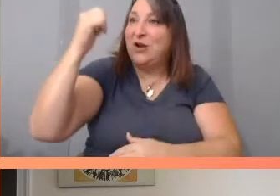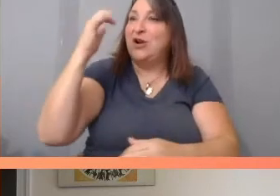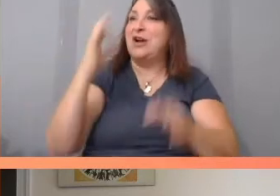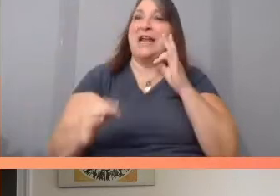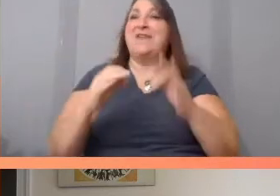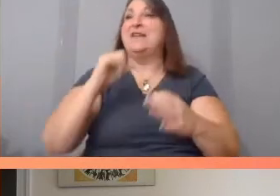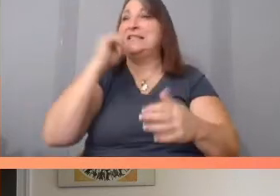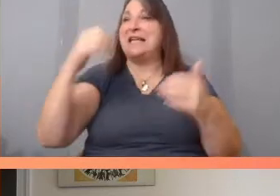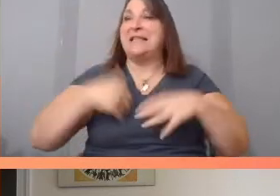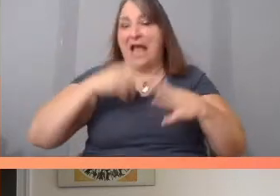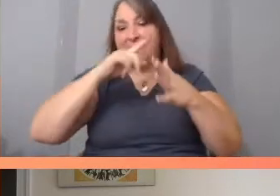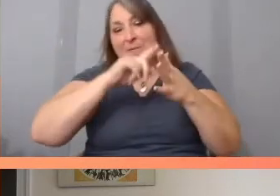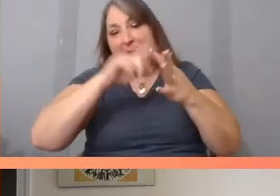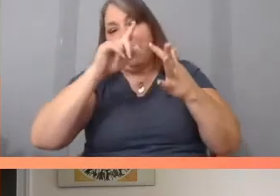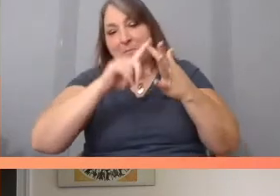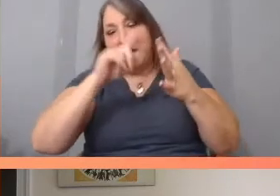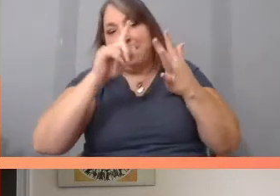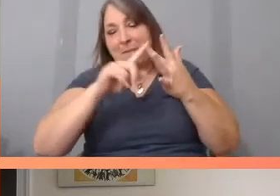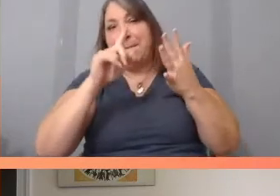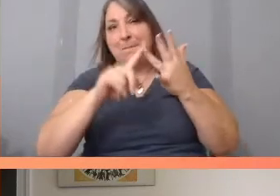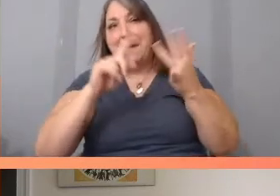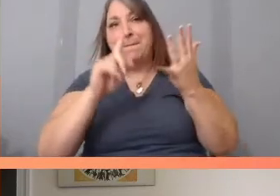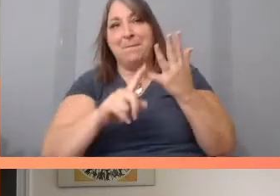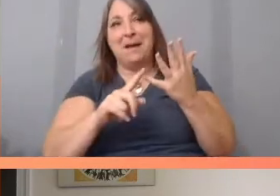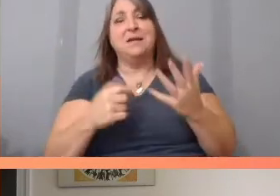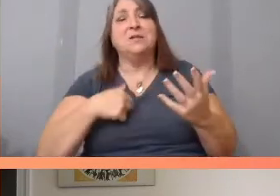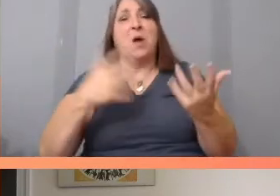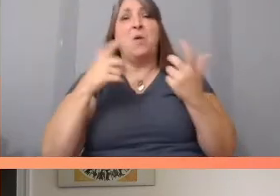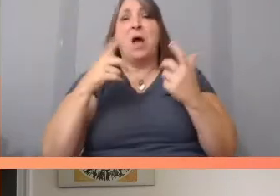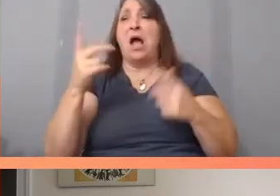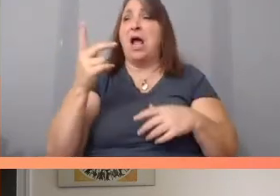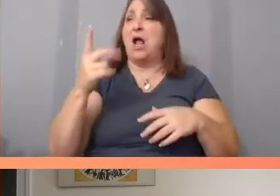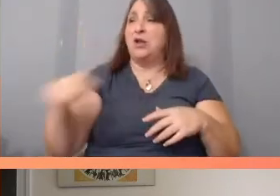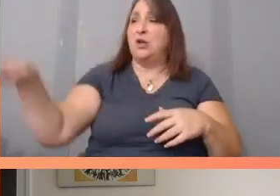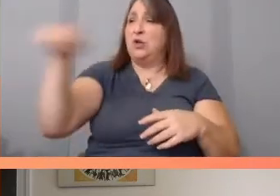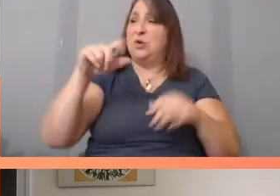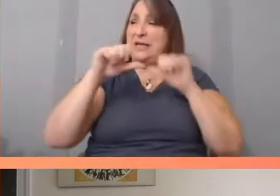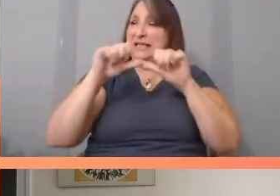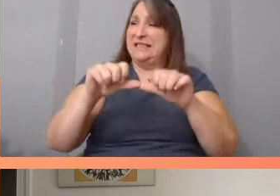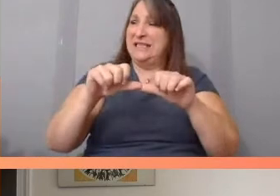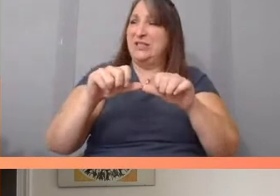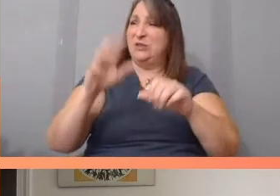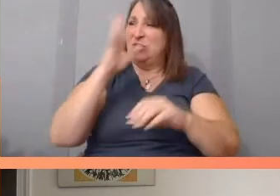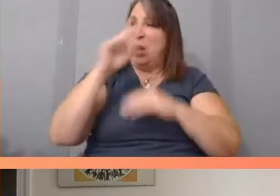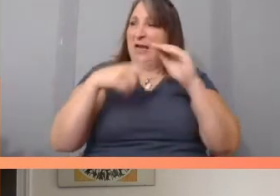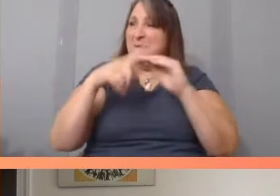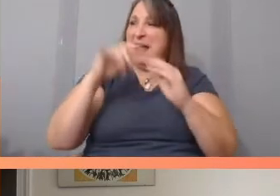And I wanted you to elaborate or continue on that conversational thread a little bit, if you would.